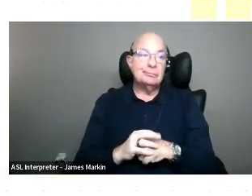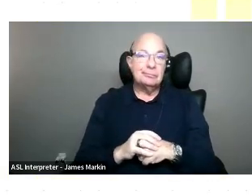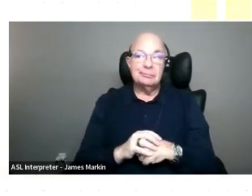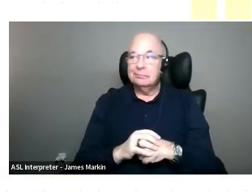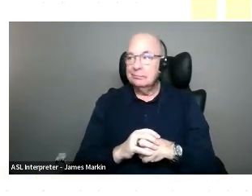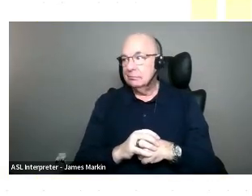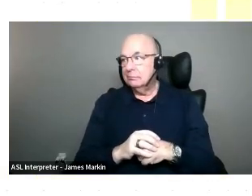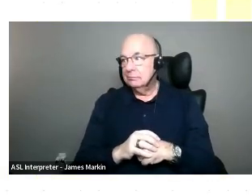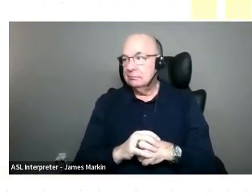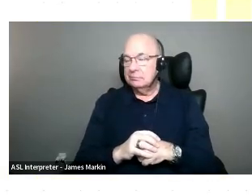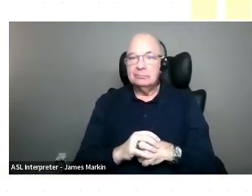Shannon Spencer (she/her): Seeing someone typing…